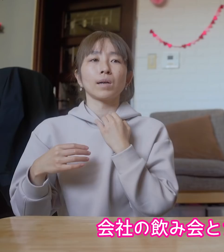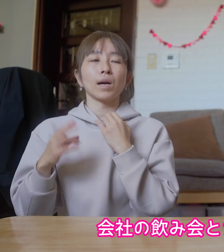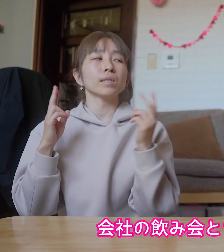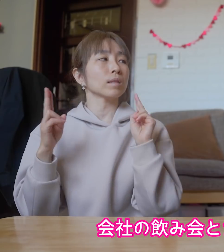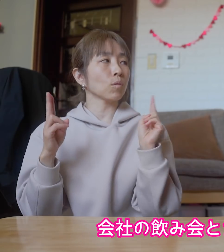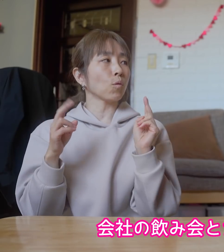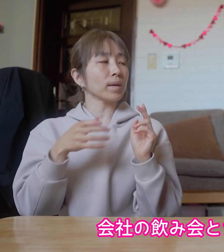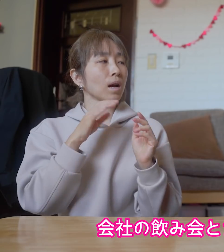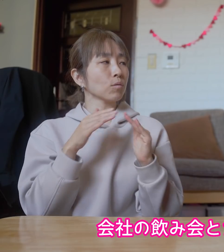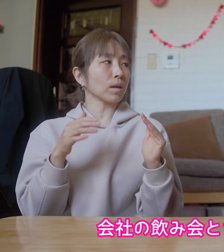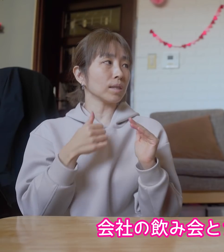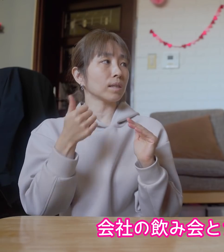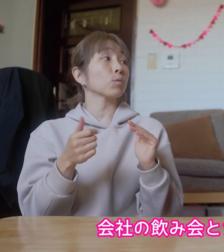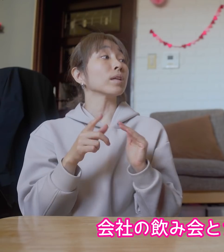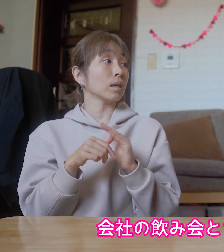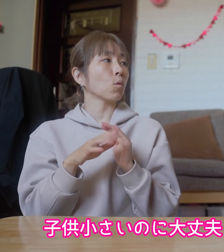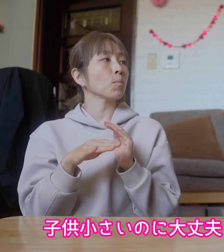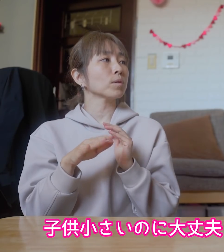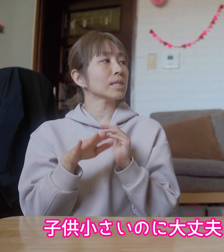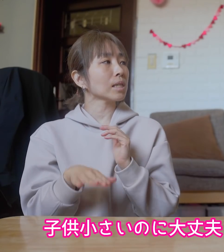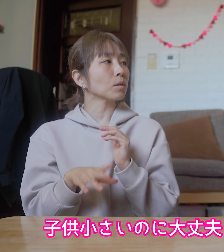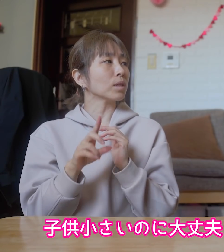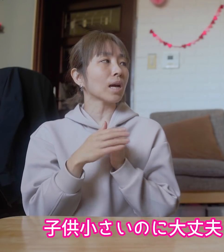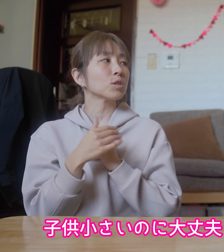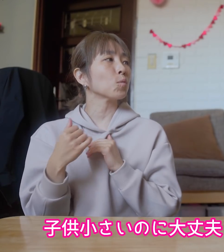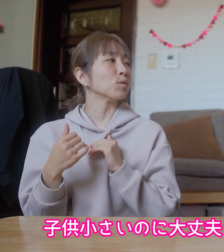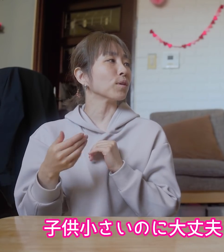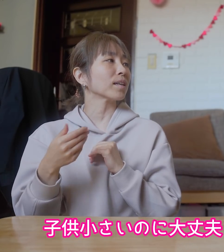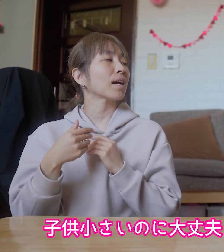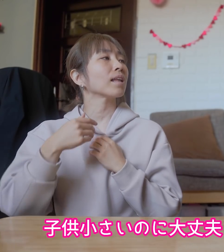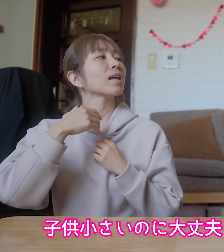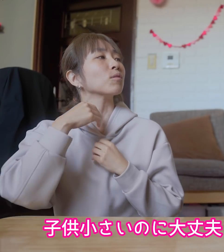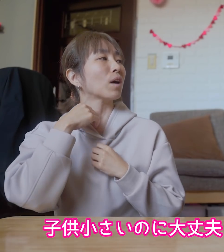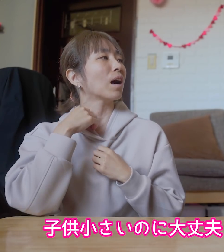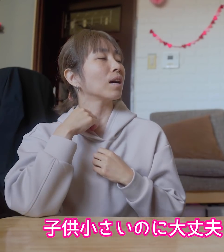When I went to a company drinking party, they would ask me if I was okay with having a small child. (Dad)I see.